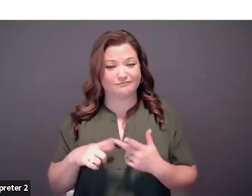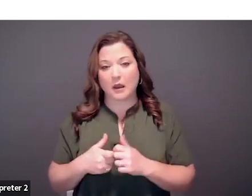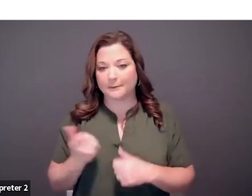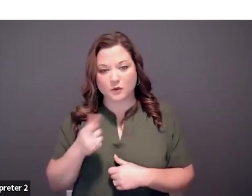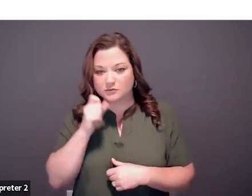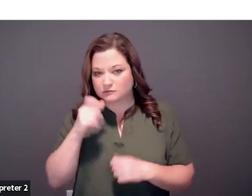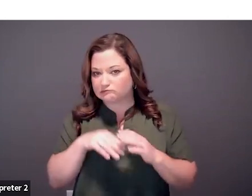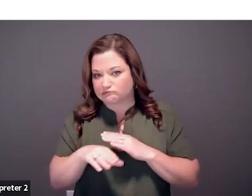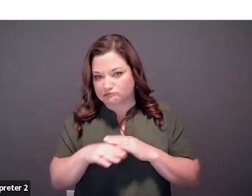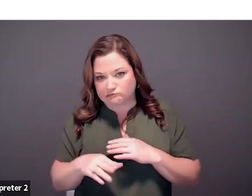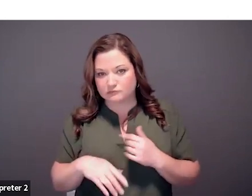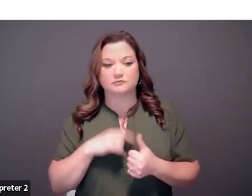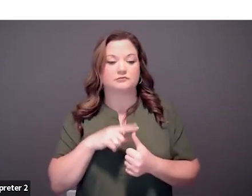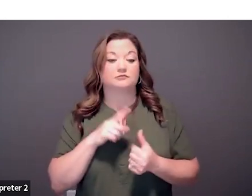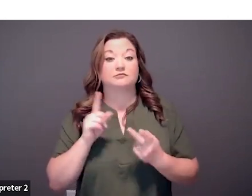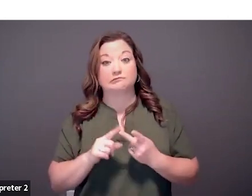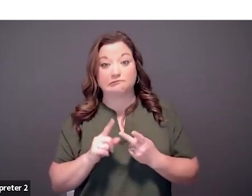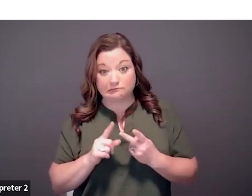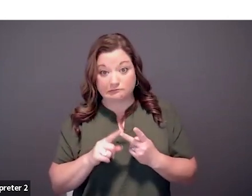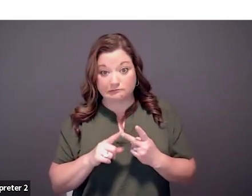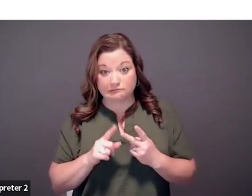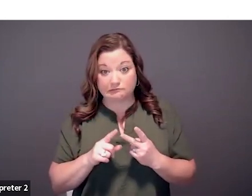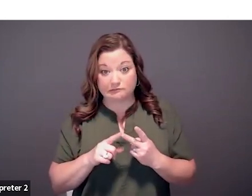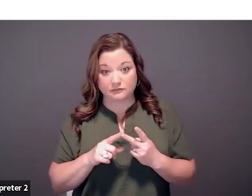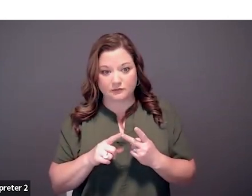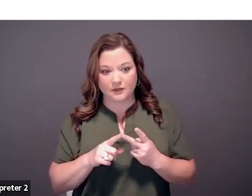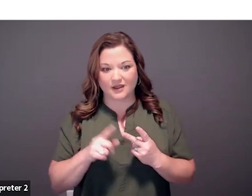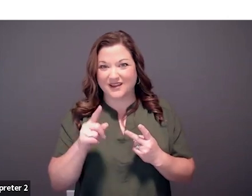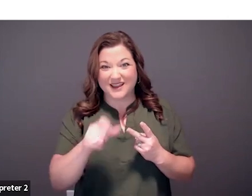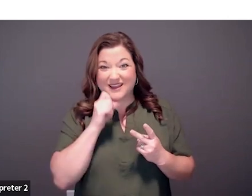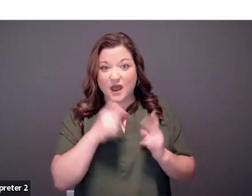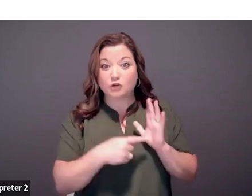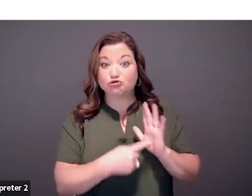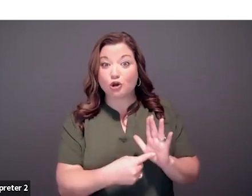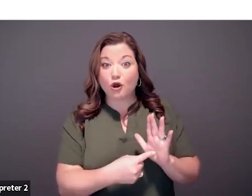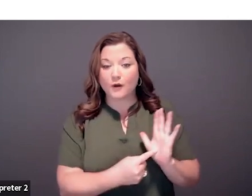and two, it doesn't show and just sit there as information to the user.